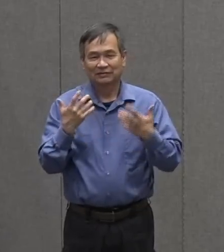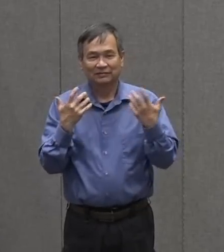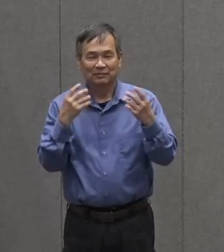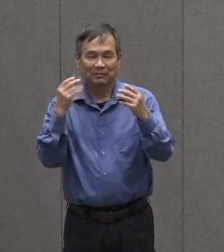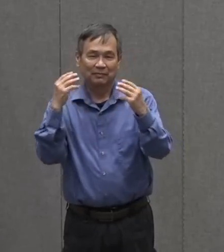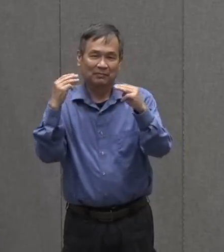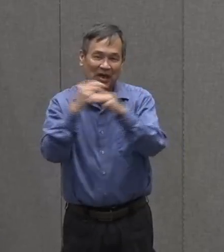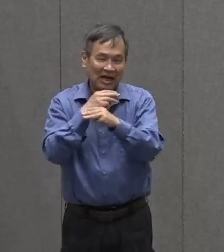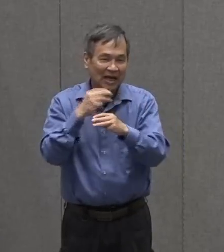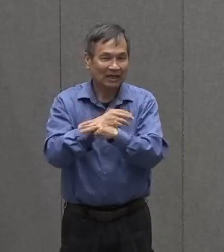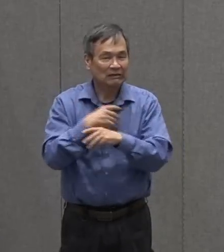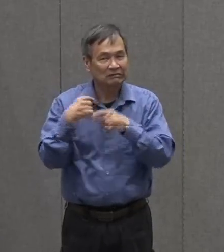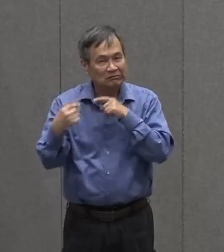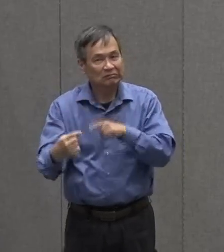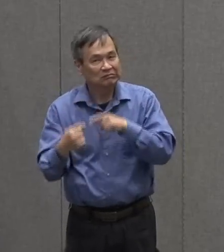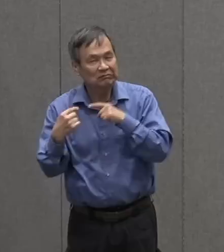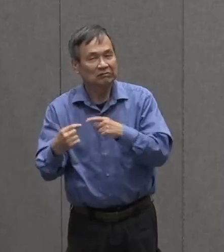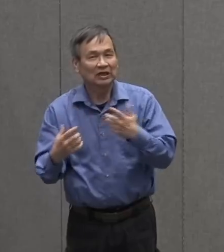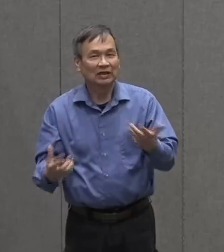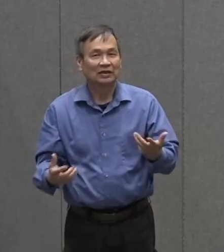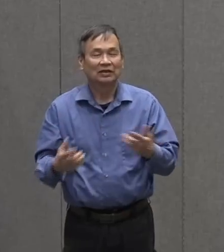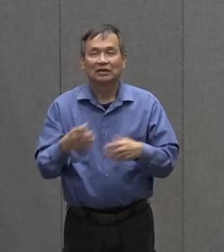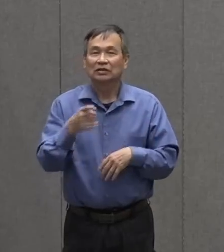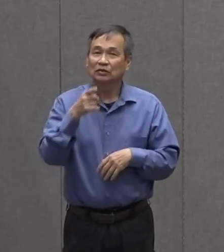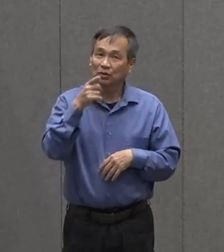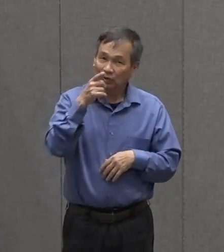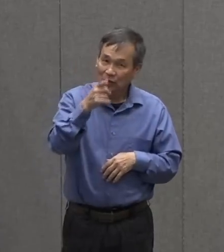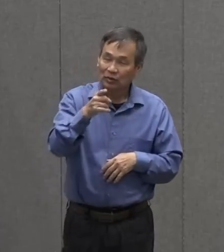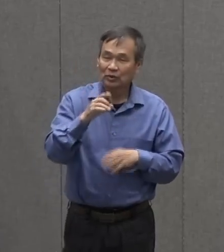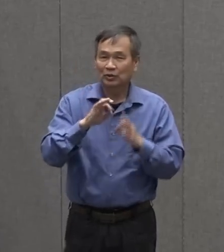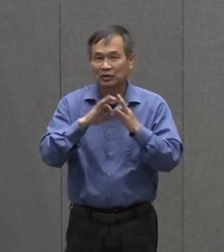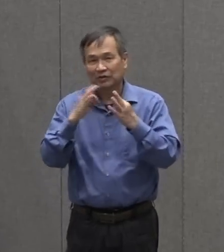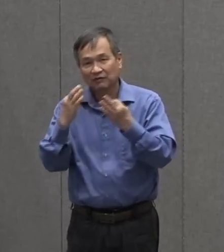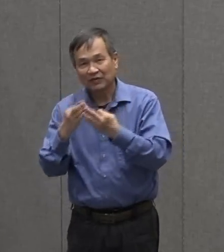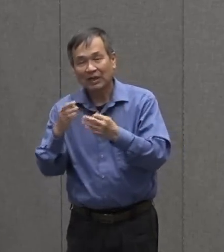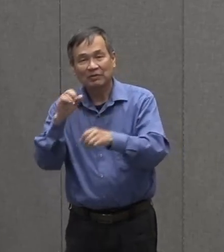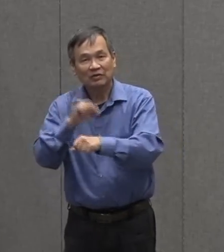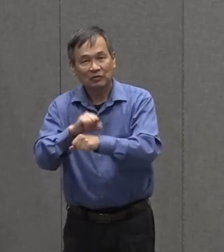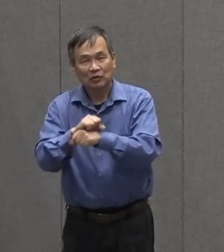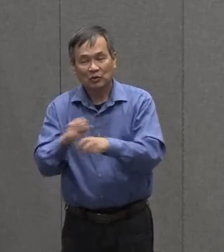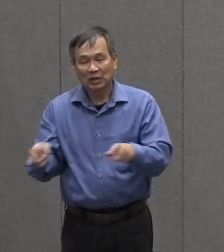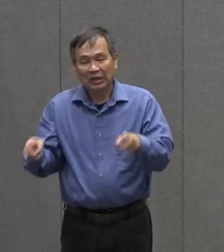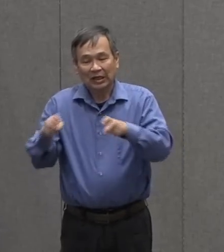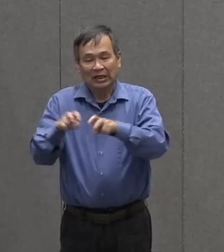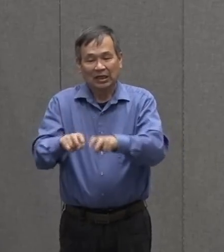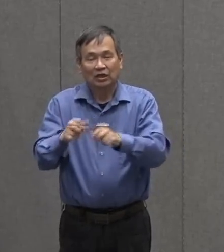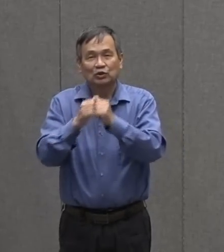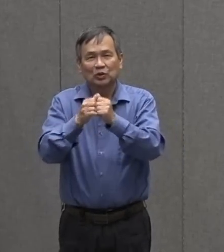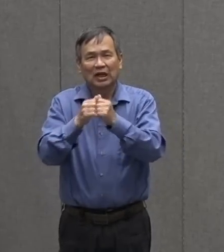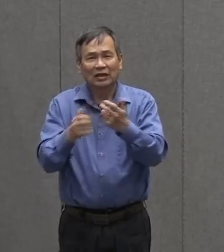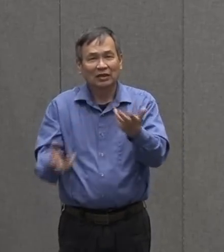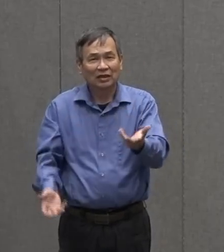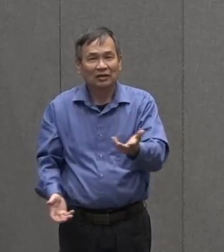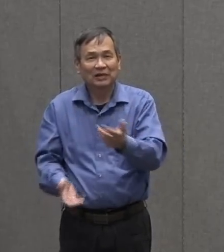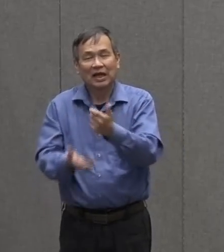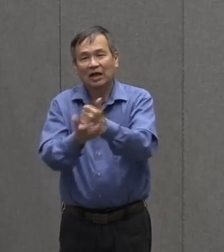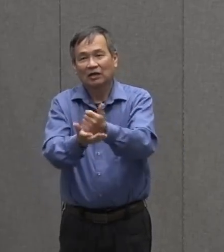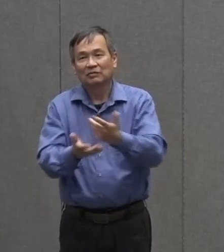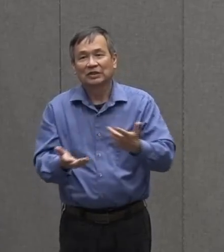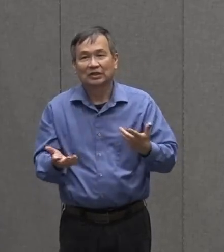Maybe it is where you and your family member work together to get stacks versus losing your turn every time.